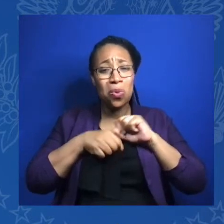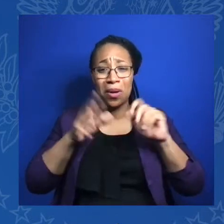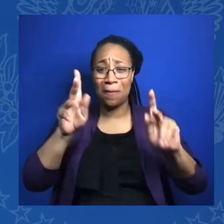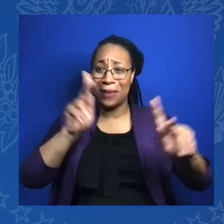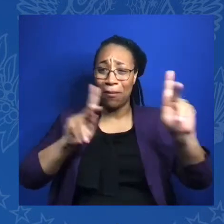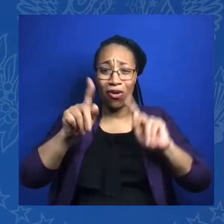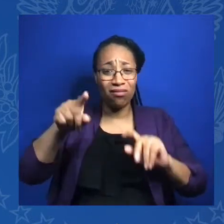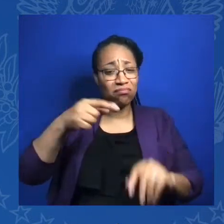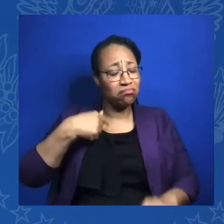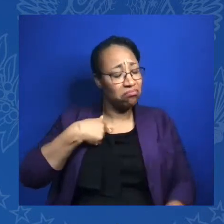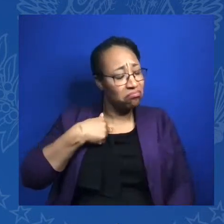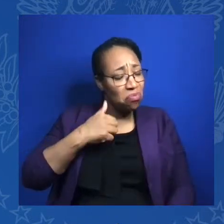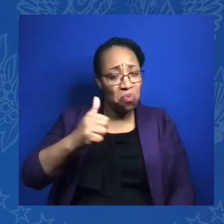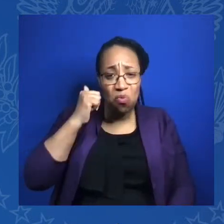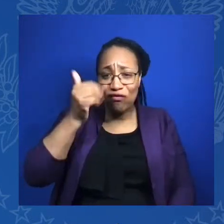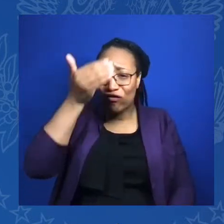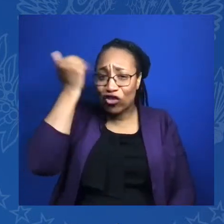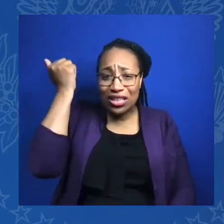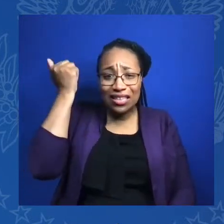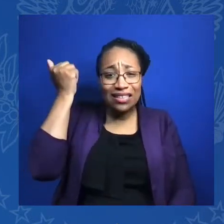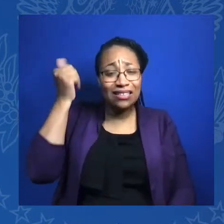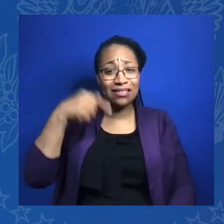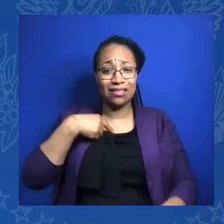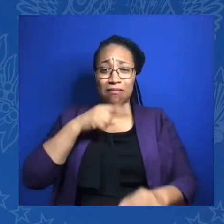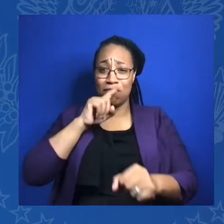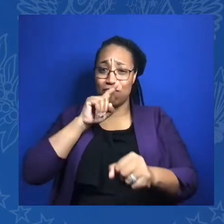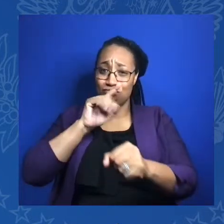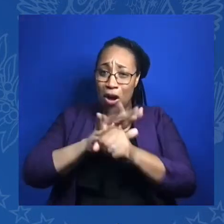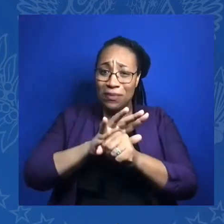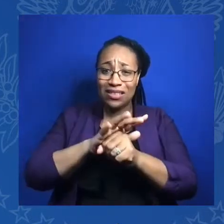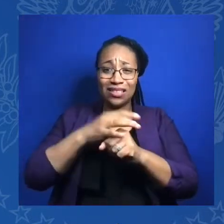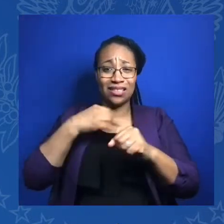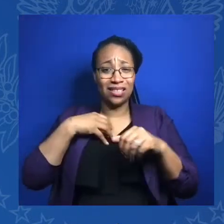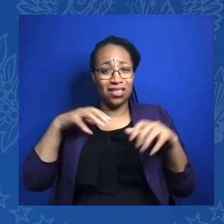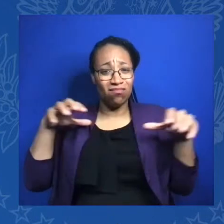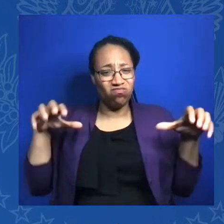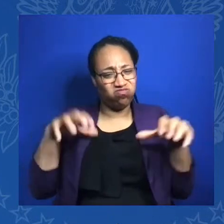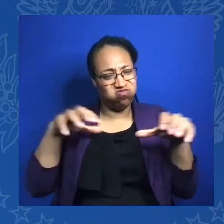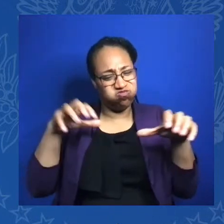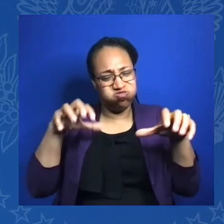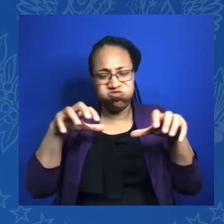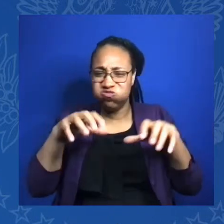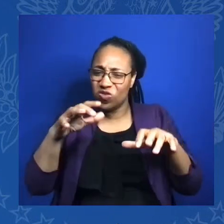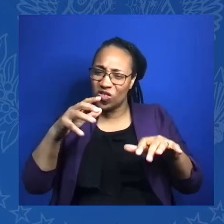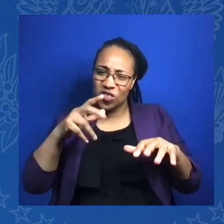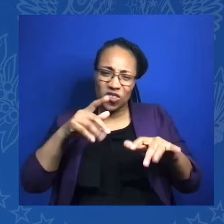As a nation, we'll never give up on hope.